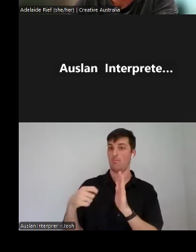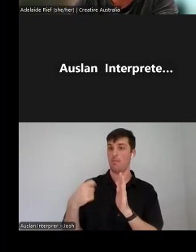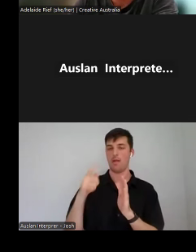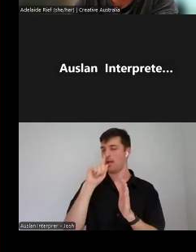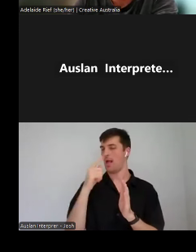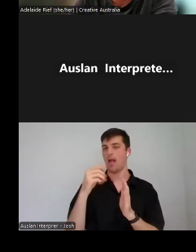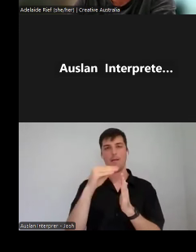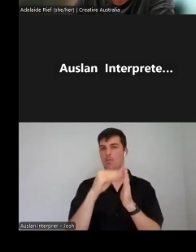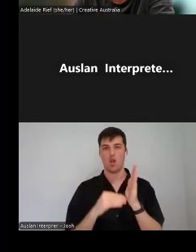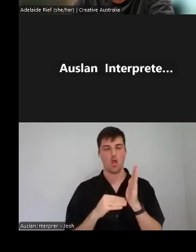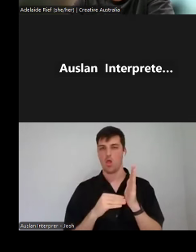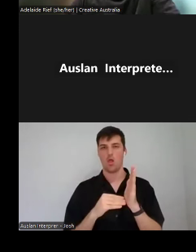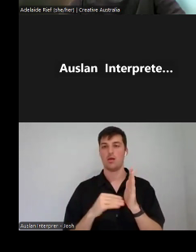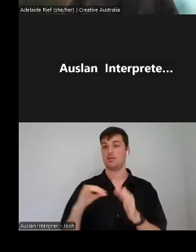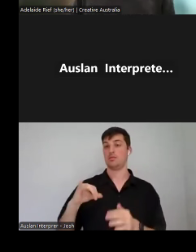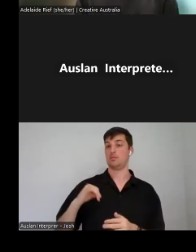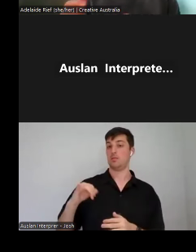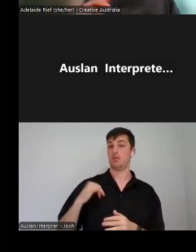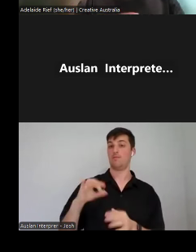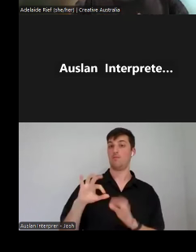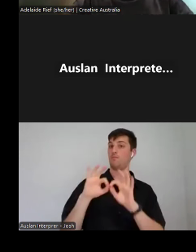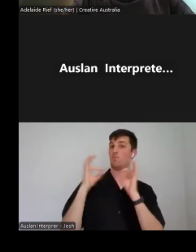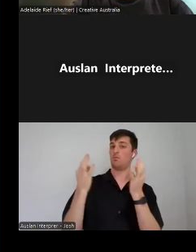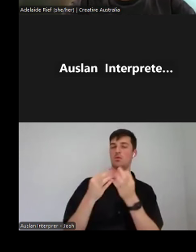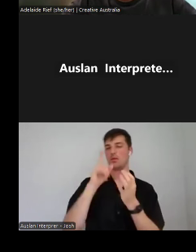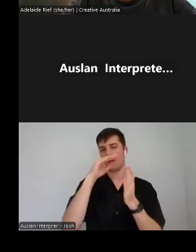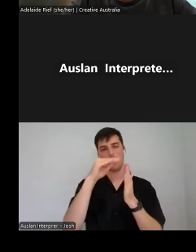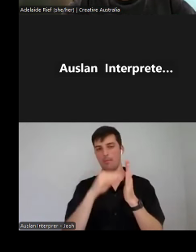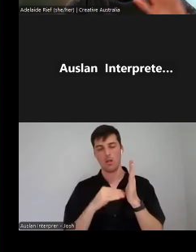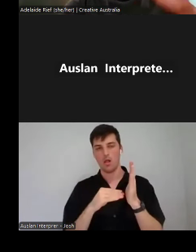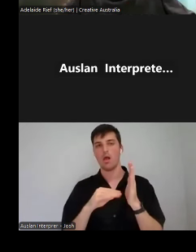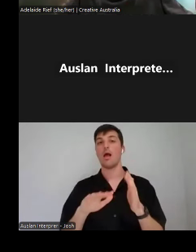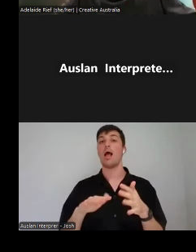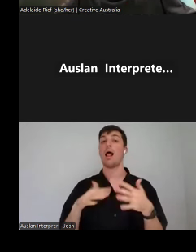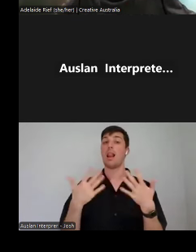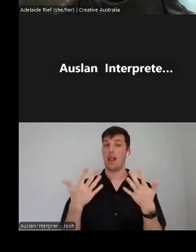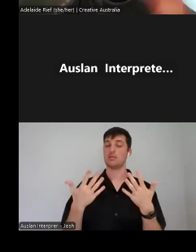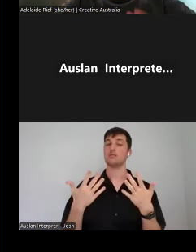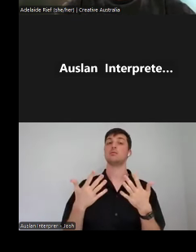Staff members of organisations cannot apply unless you're separately and independently